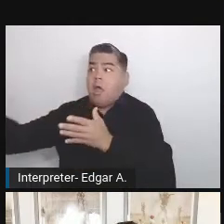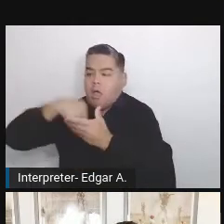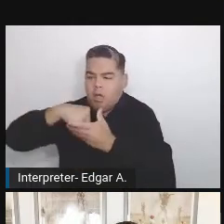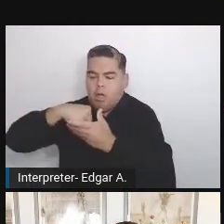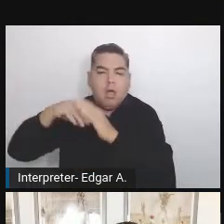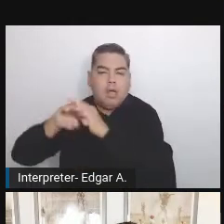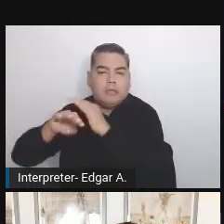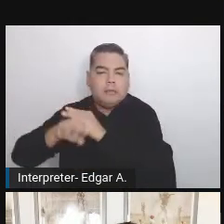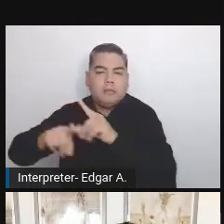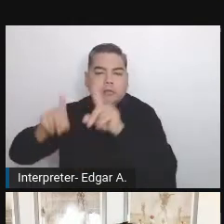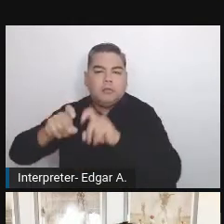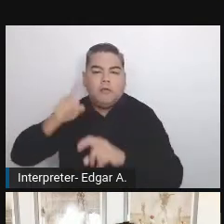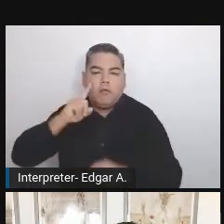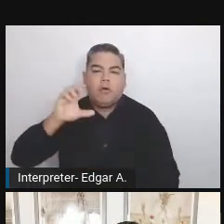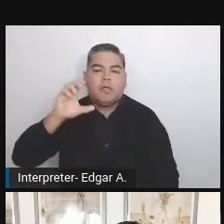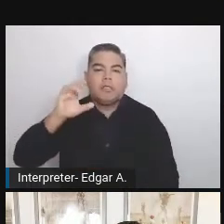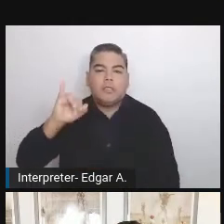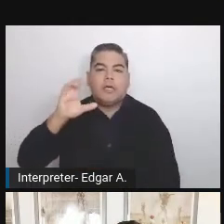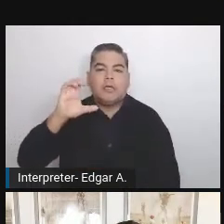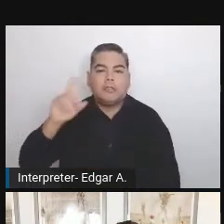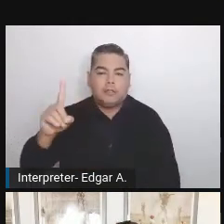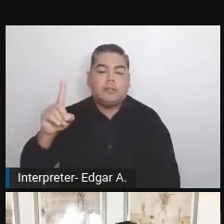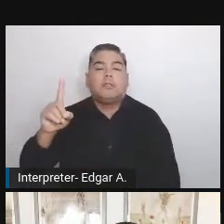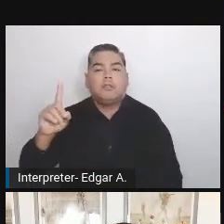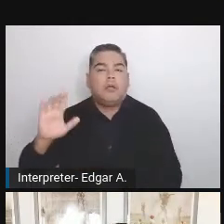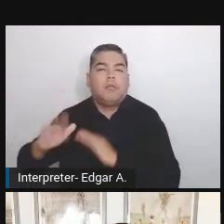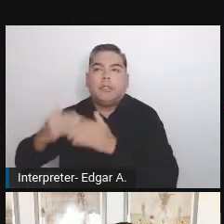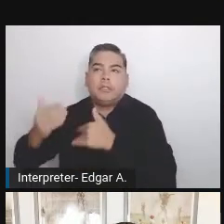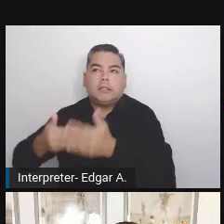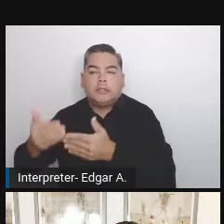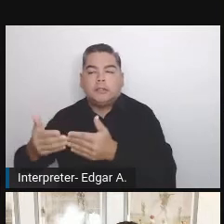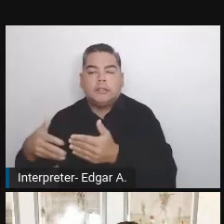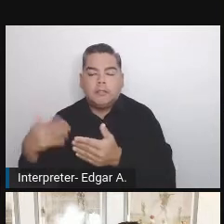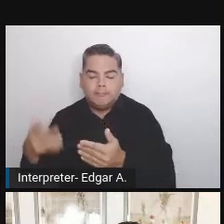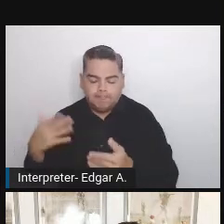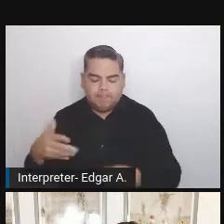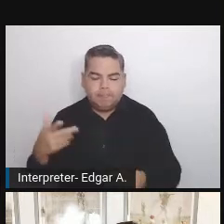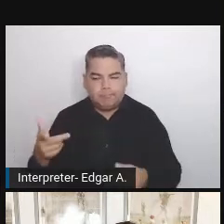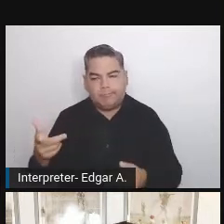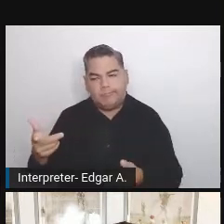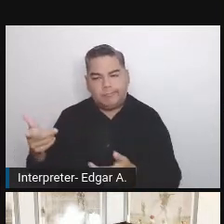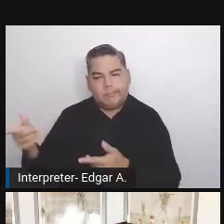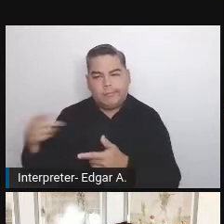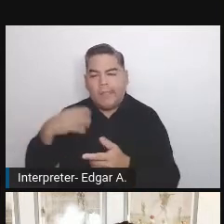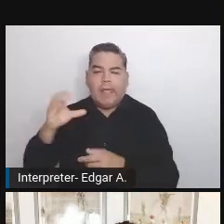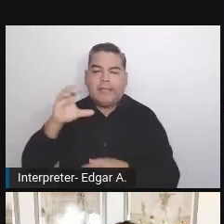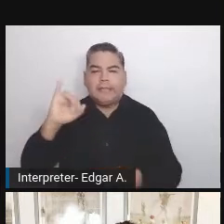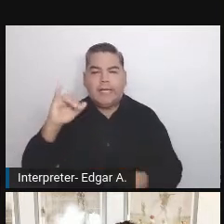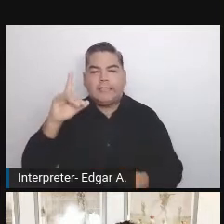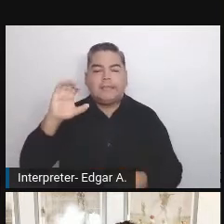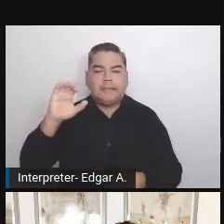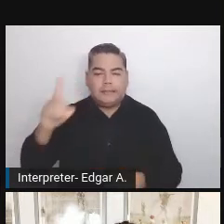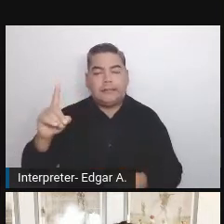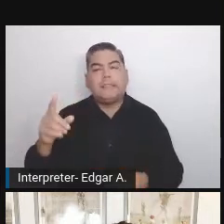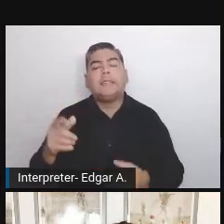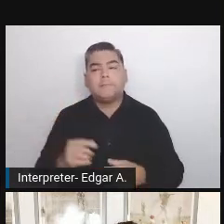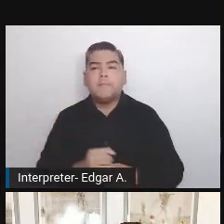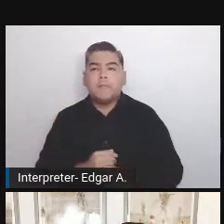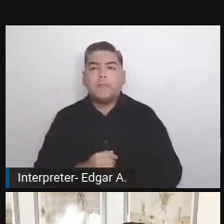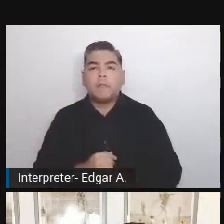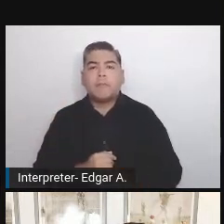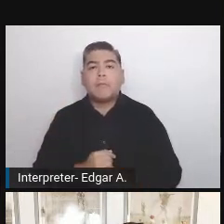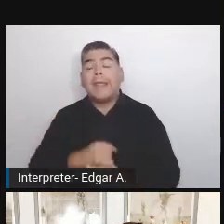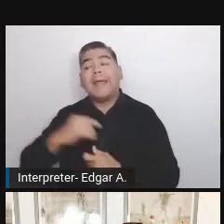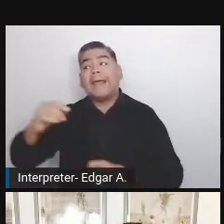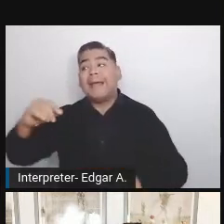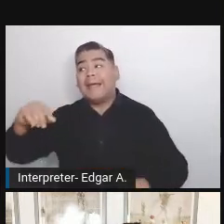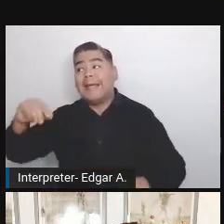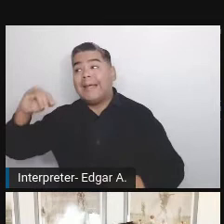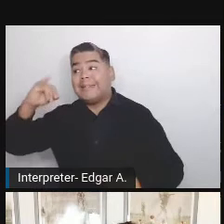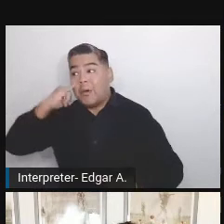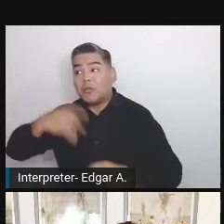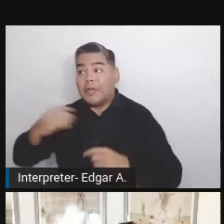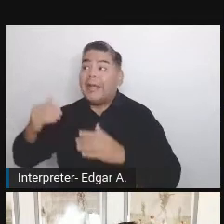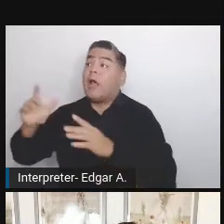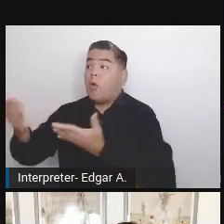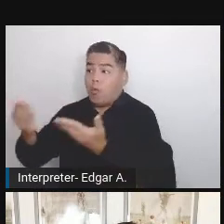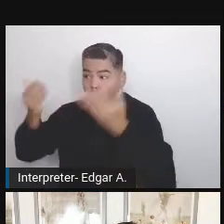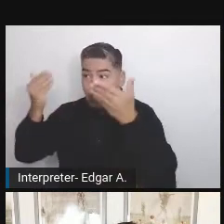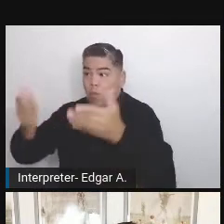as a part of this CI/CD, if we will encounter an error